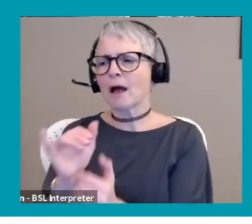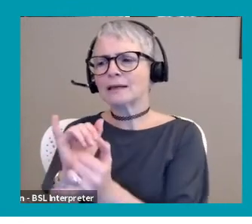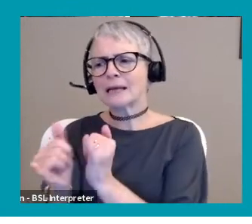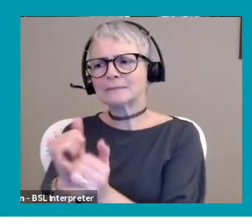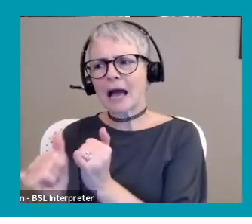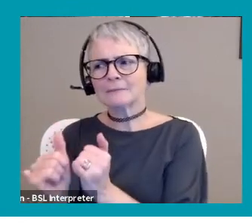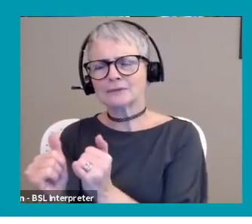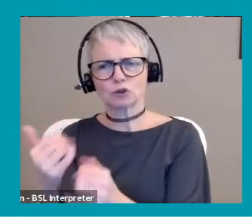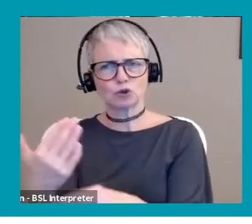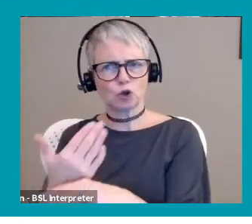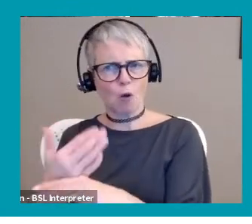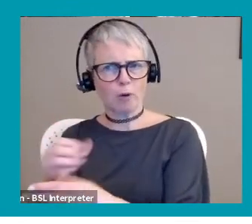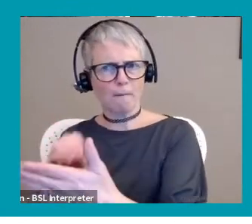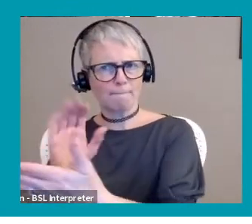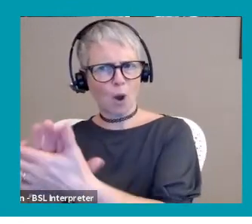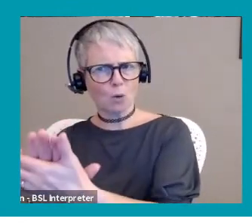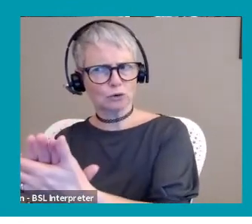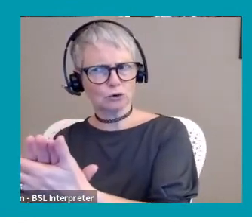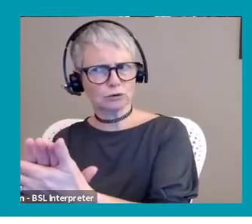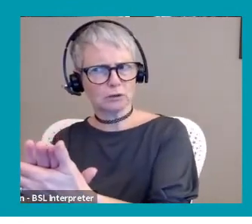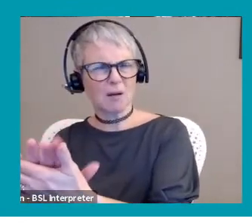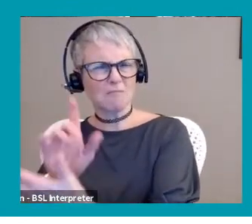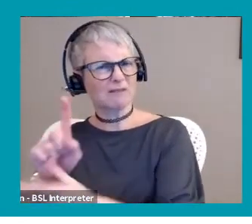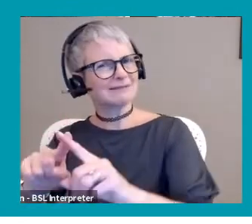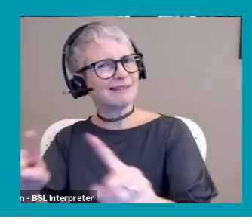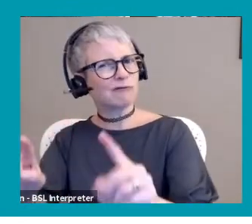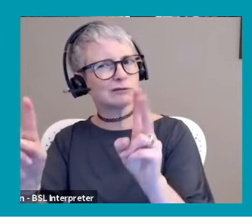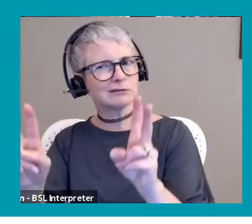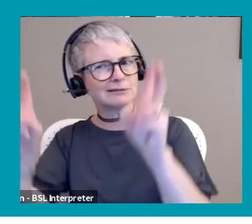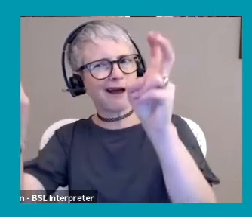So you want to be mindful and maybe there is an option to set up